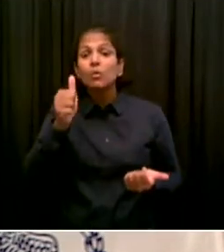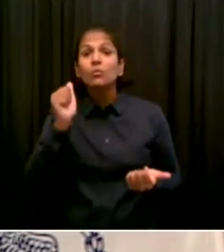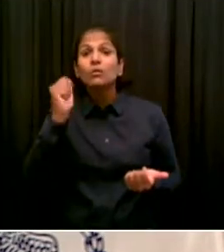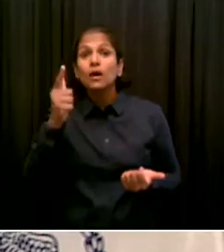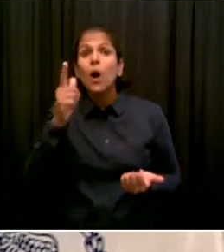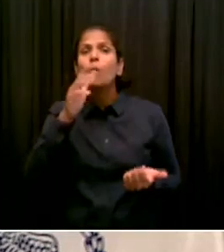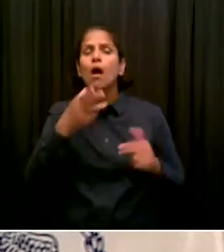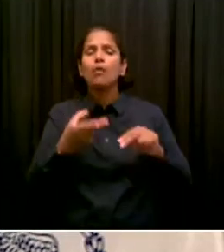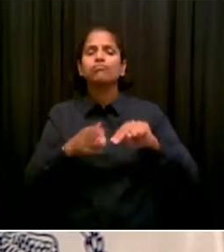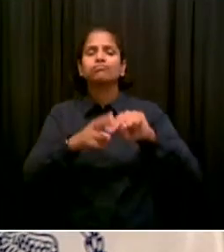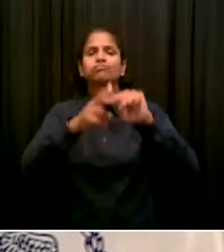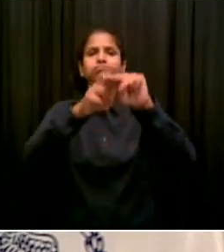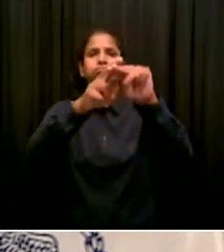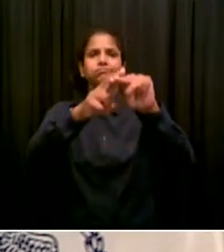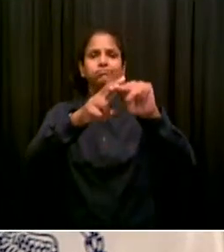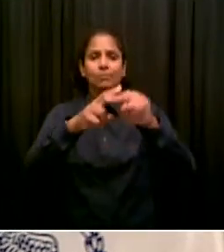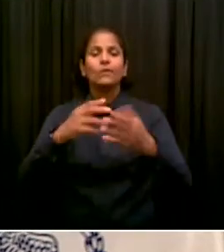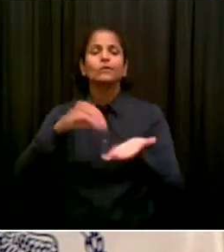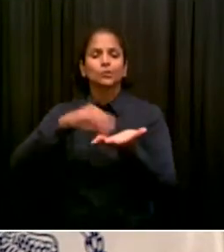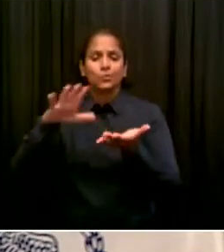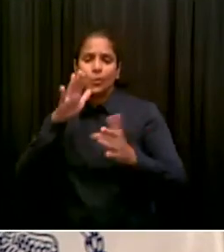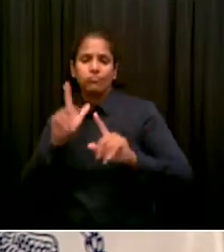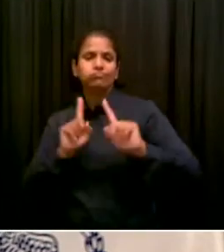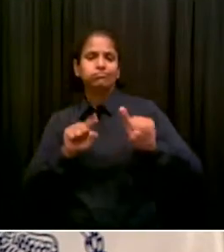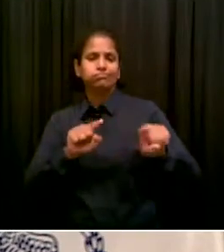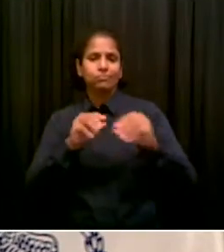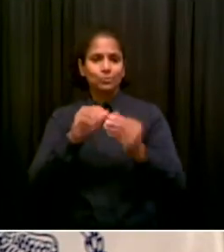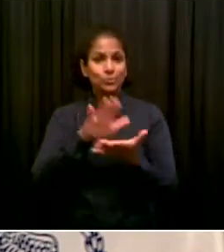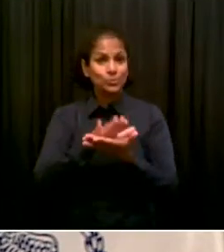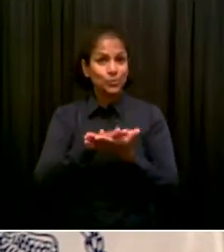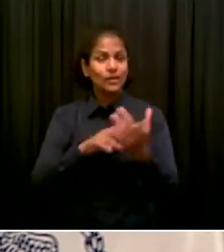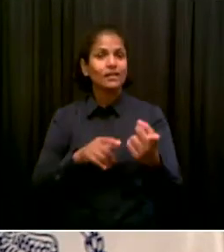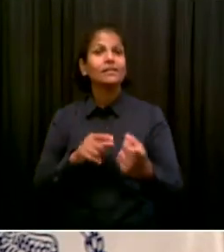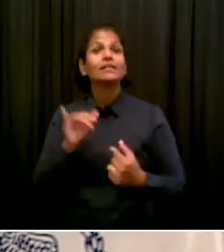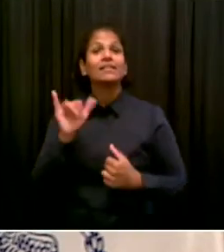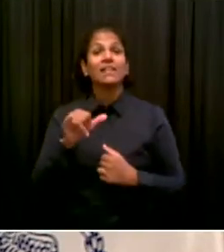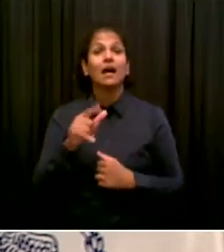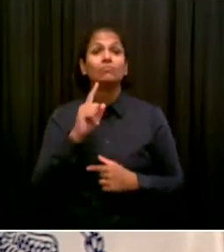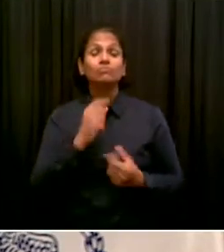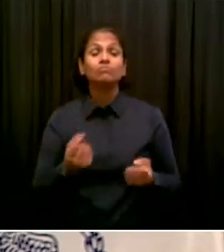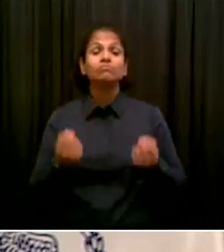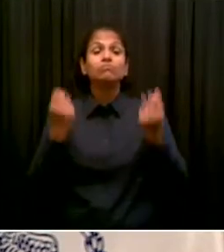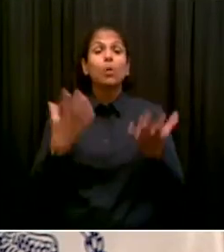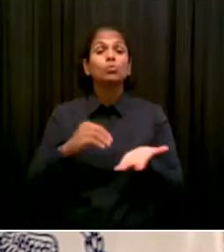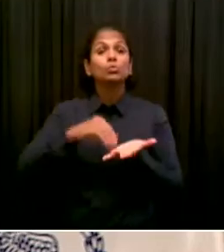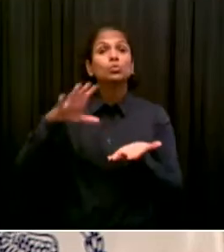WE HAVE SOME GROUND TO MAKE UP AND I AM CONFIDENWT E WILL. I THINK WHAT YOU WILL SEE AS MORE AND MORE KIDS GOI NGBACK.